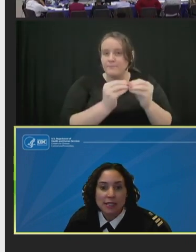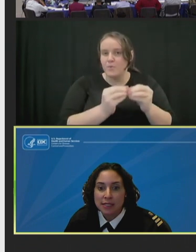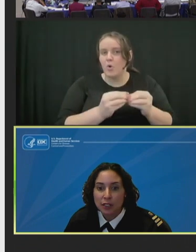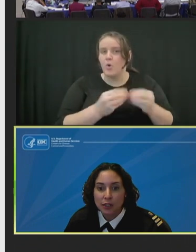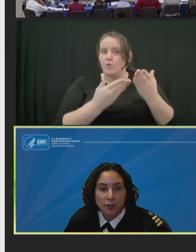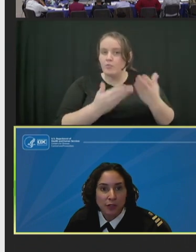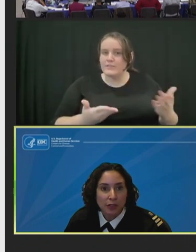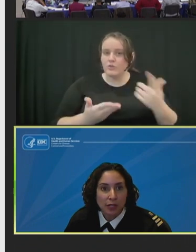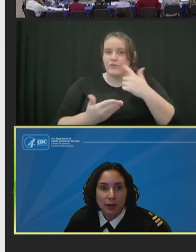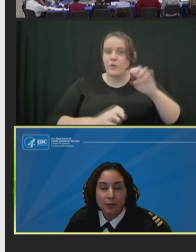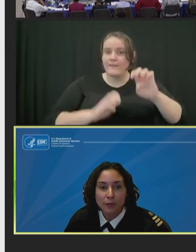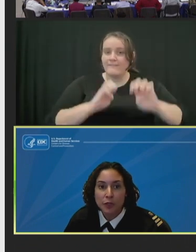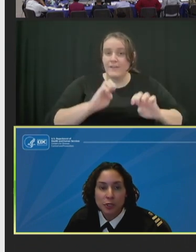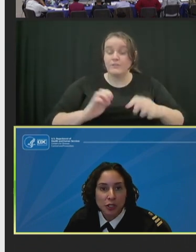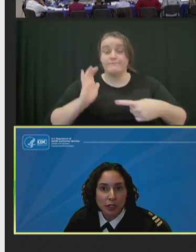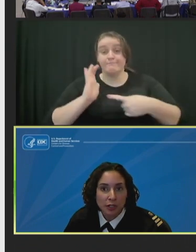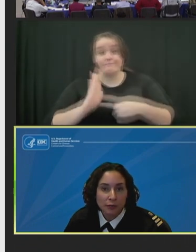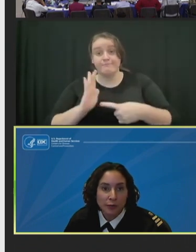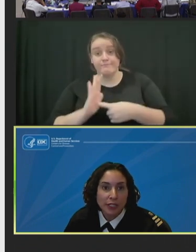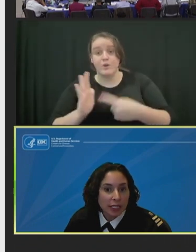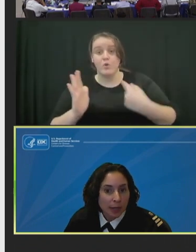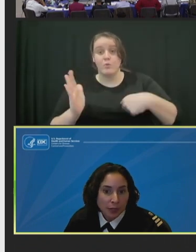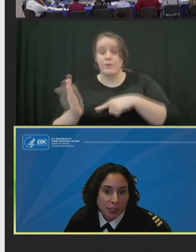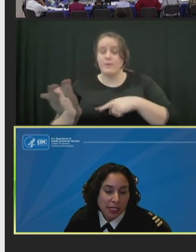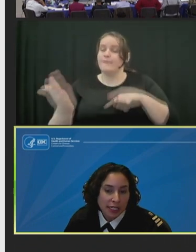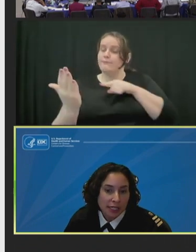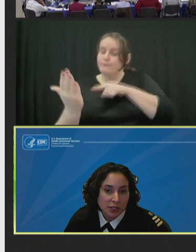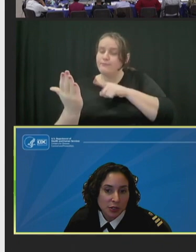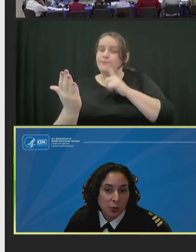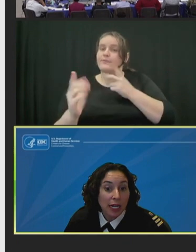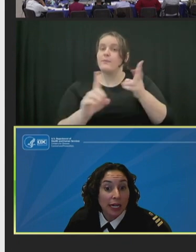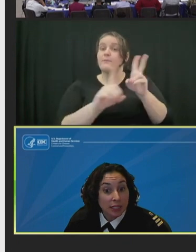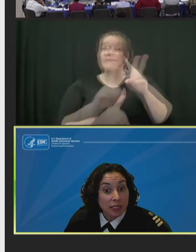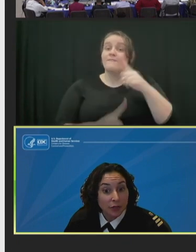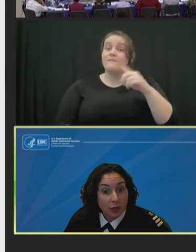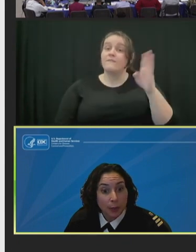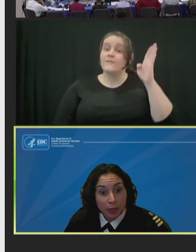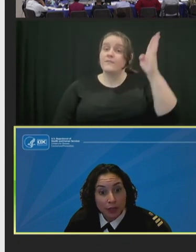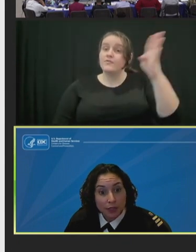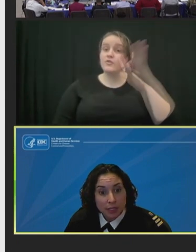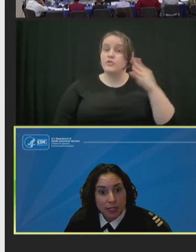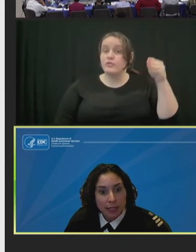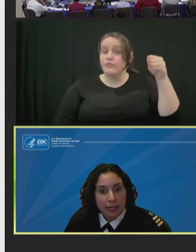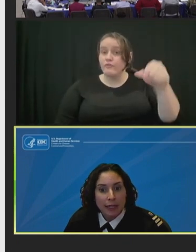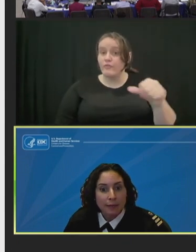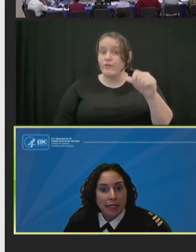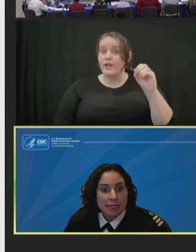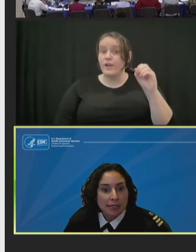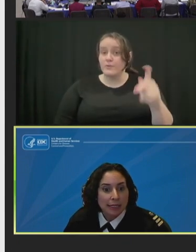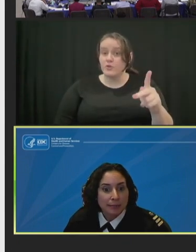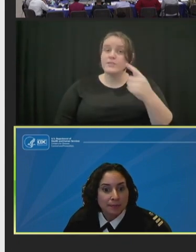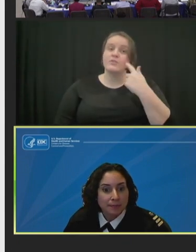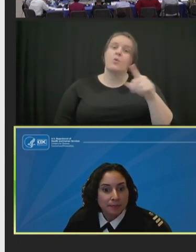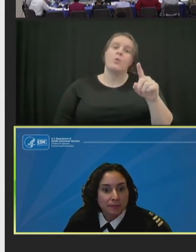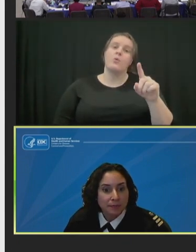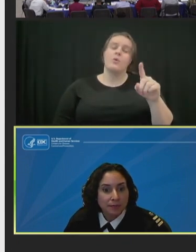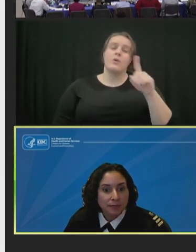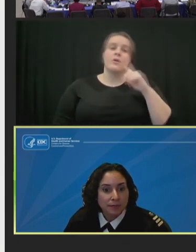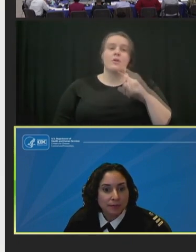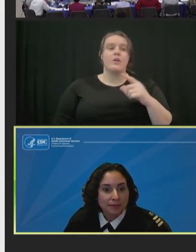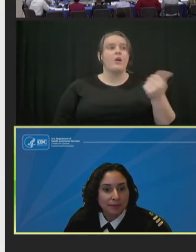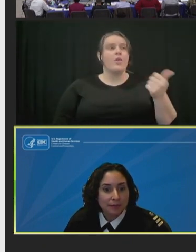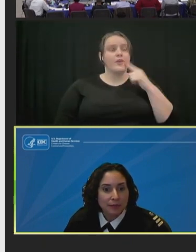consider for -- future funding opportunities or guidance for our partners. Next slide.